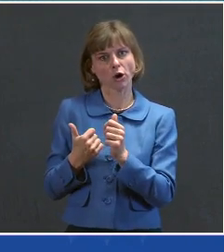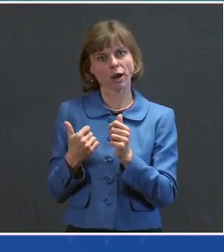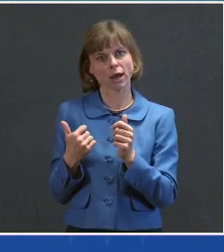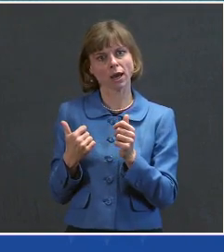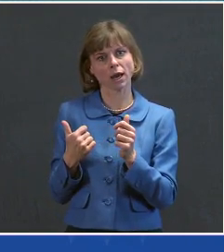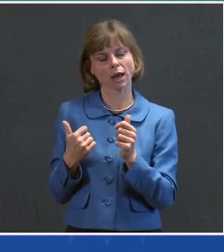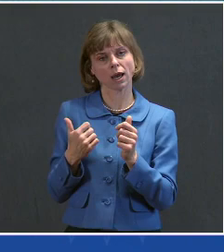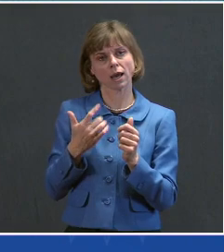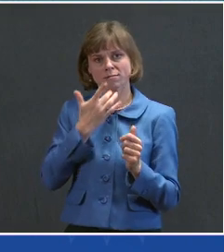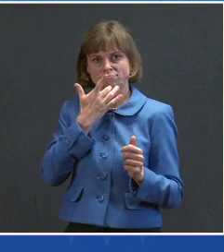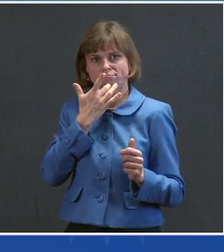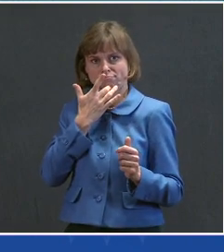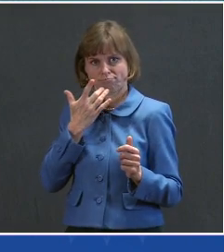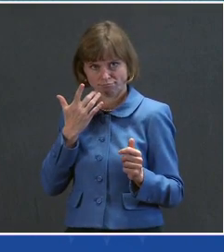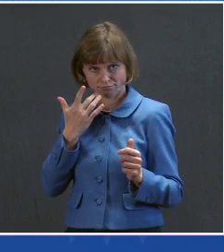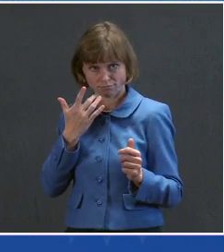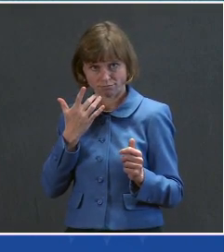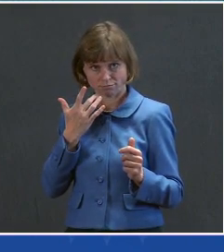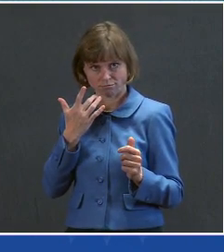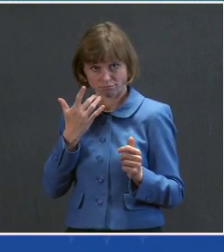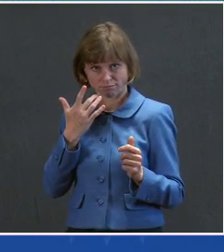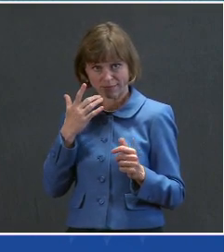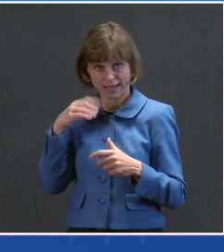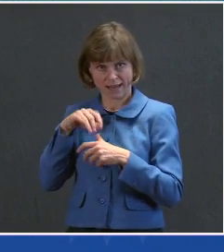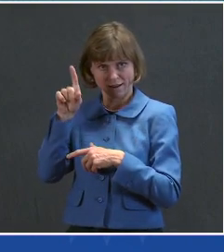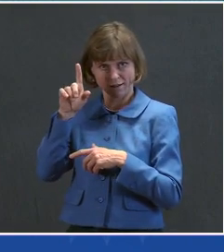because of the perception that it has a lower efficacy rate.